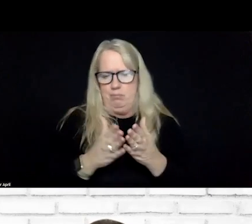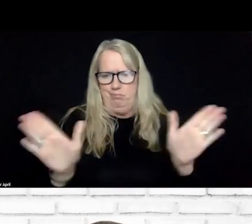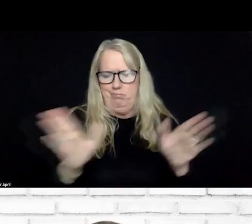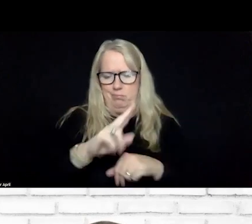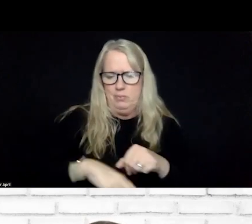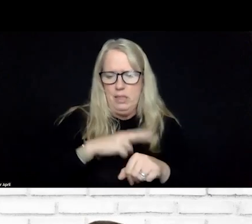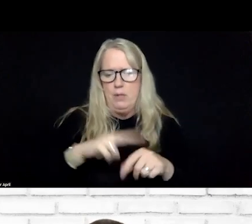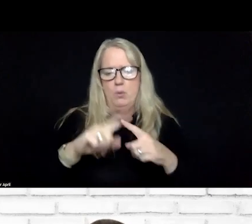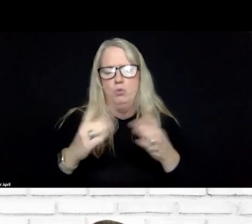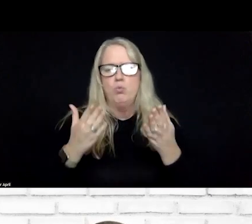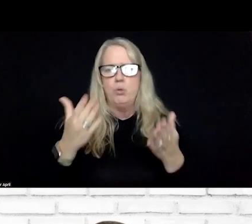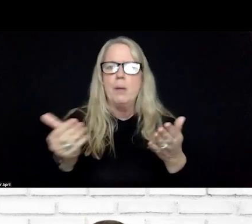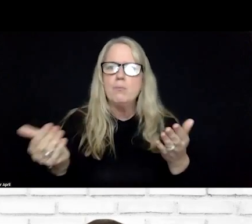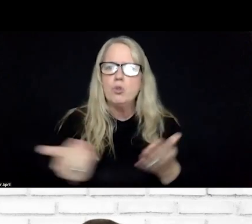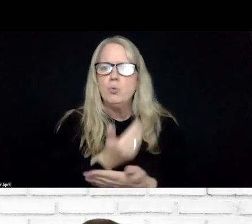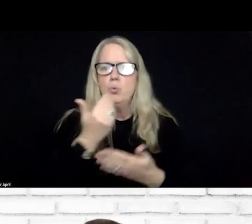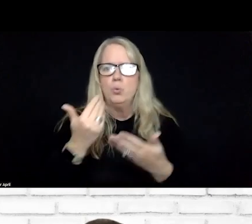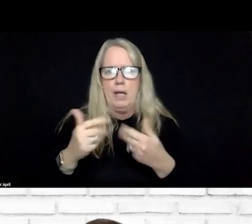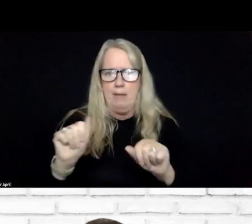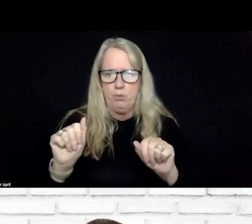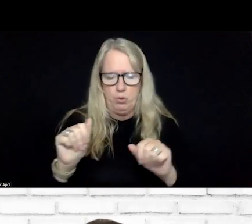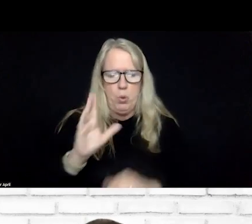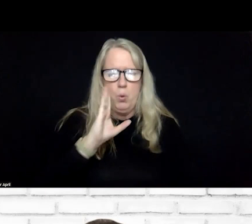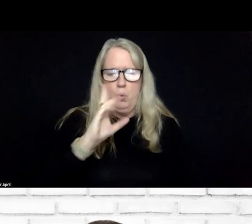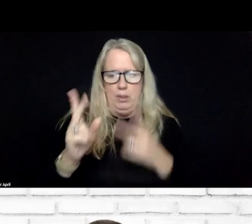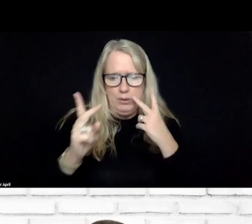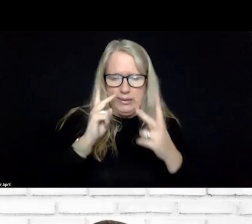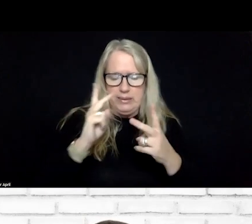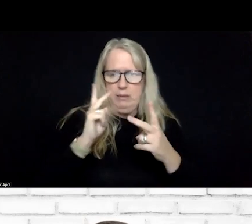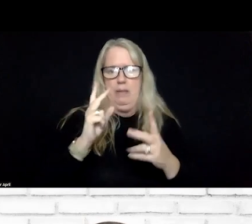NEW EFFORTS. SO WE ARE GOING TO BRING THIS FORWARD AND I AM